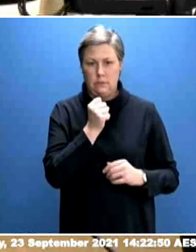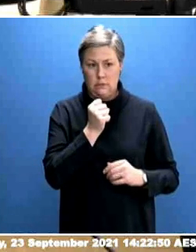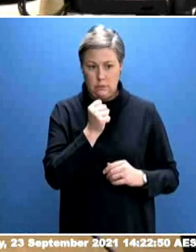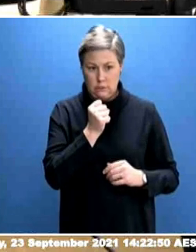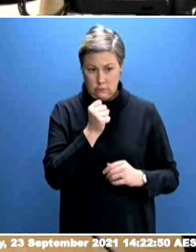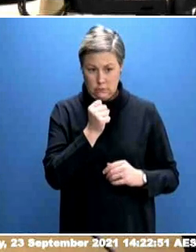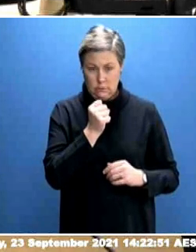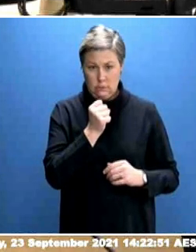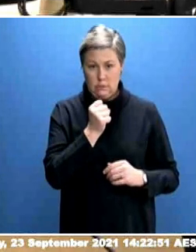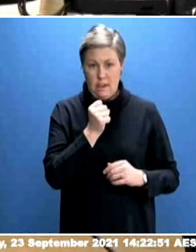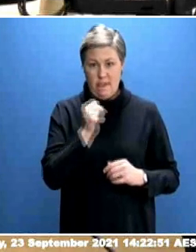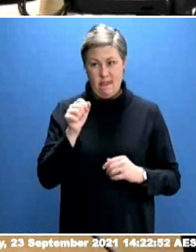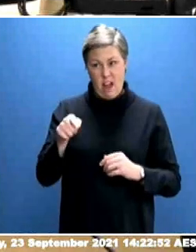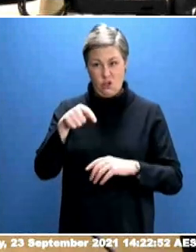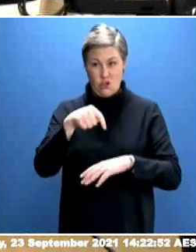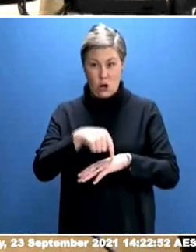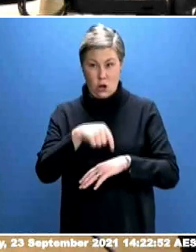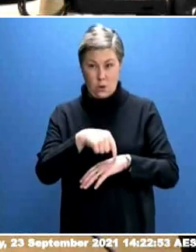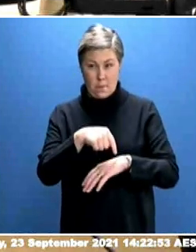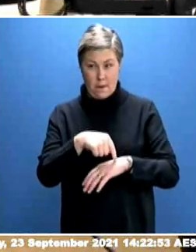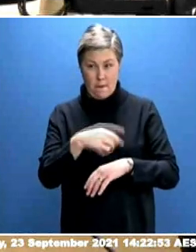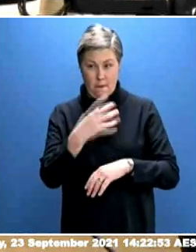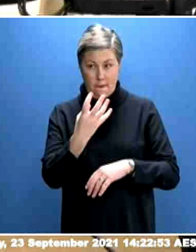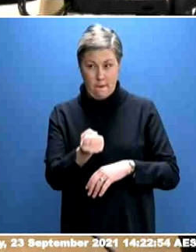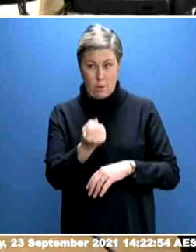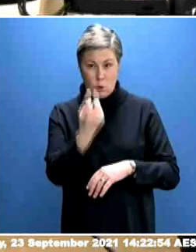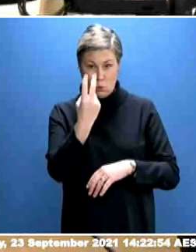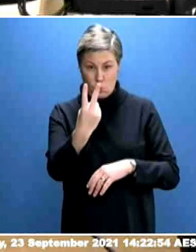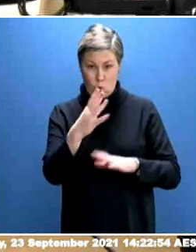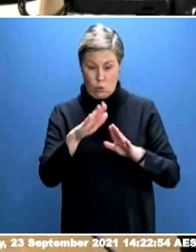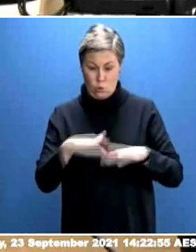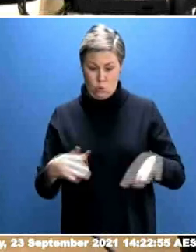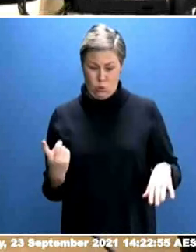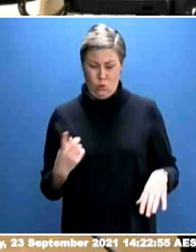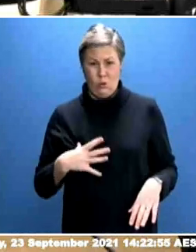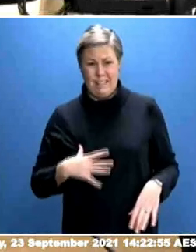situation at that time with the two children that were in need, there had